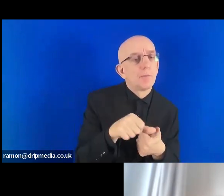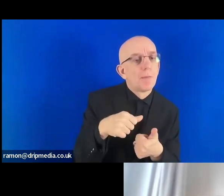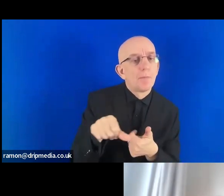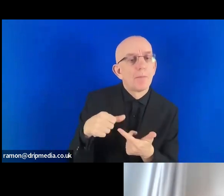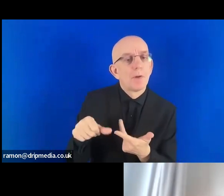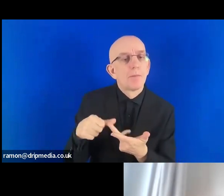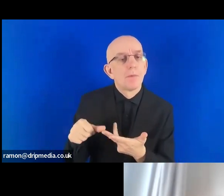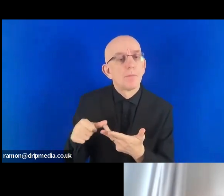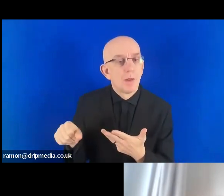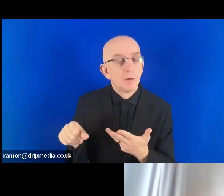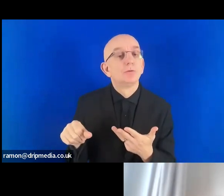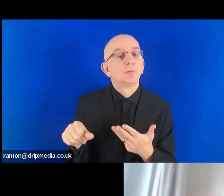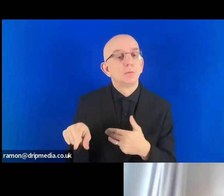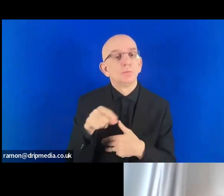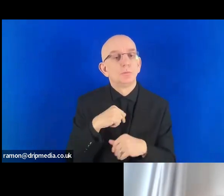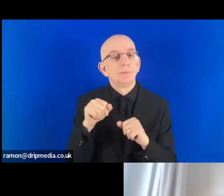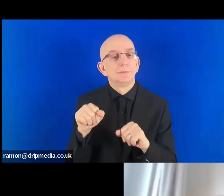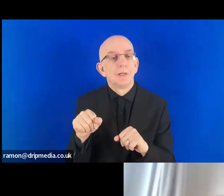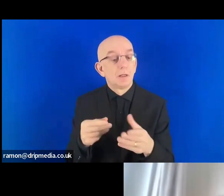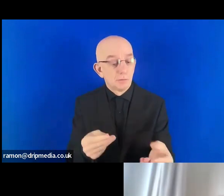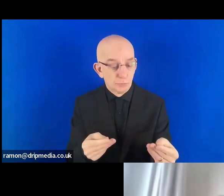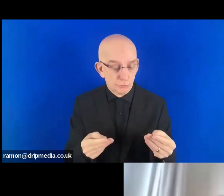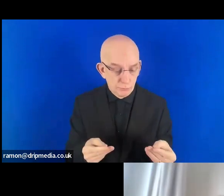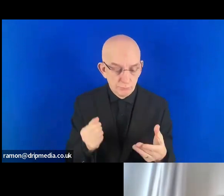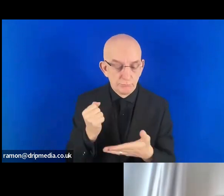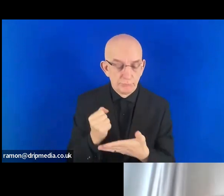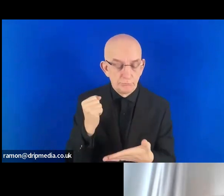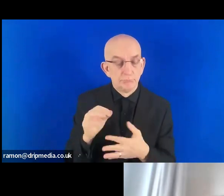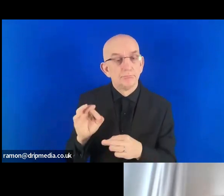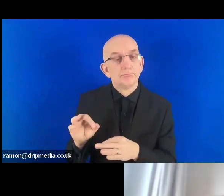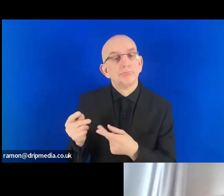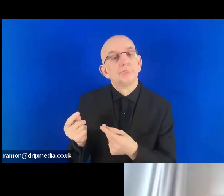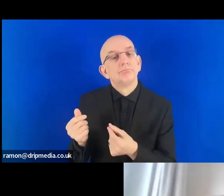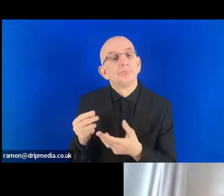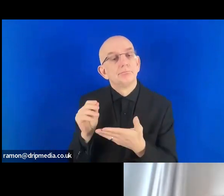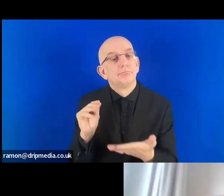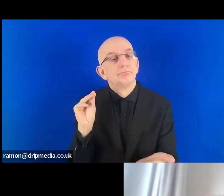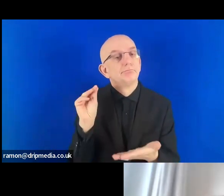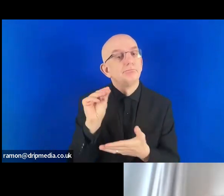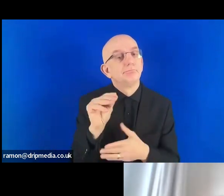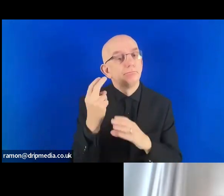It's just the amount of money and there are restrictions on what we can take into Thailand, etc., etc..